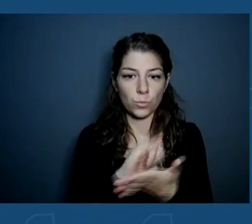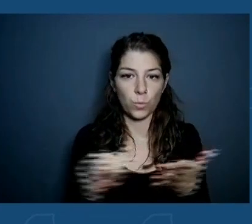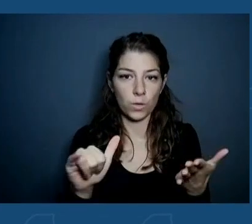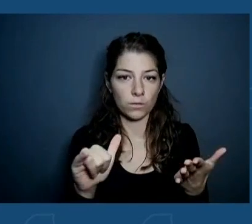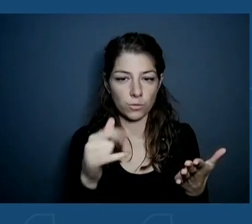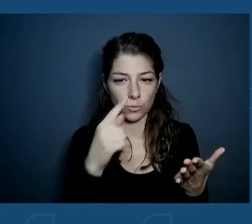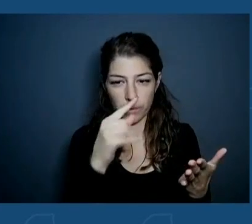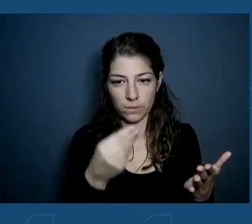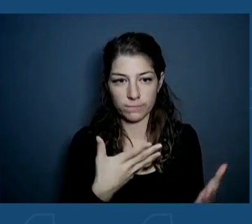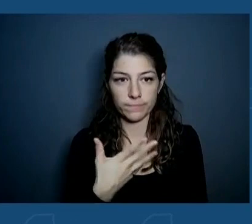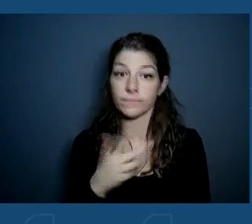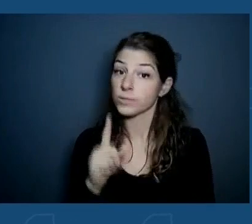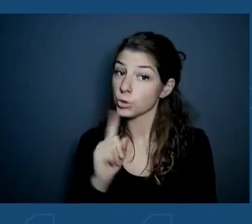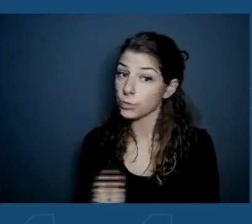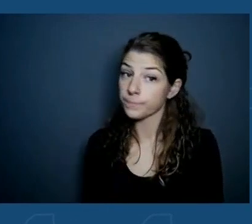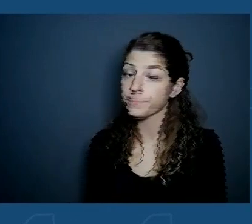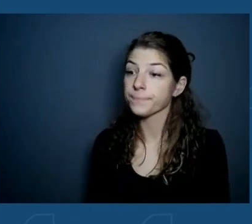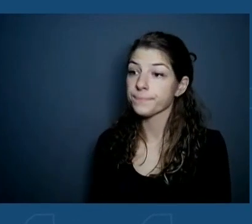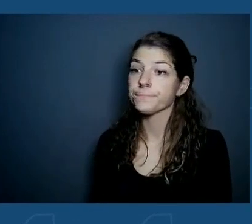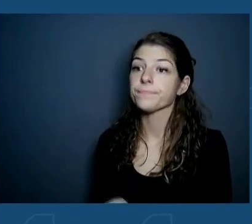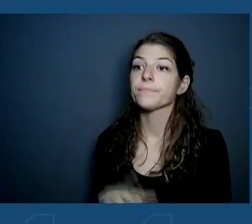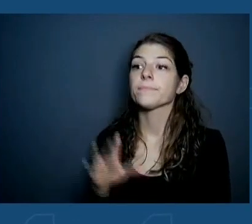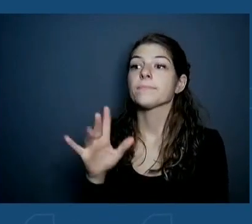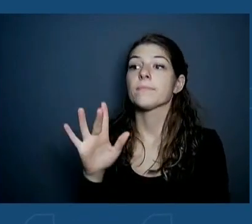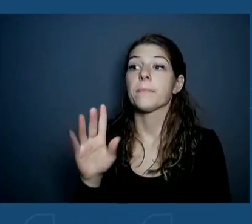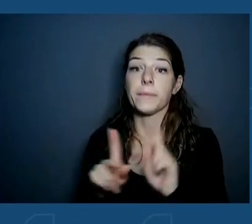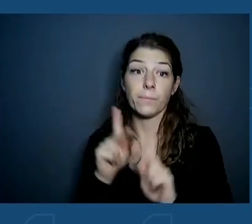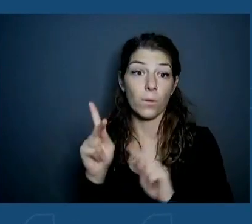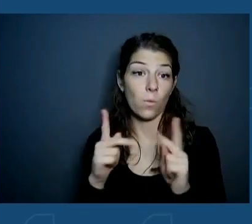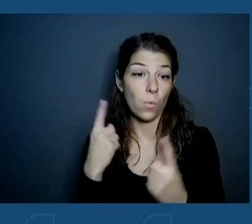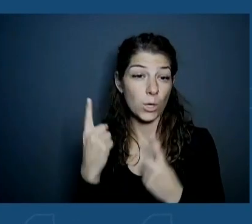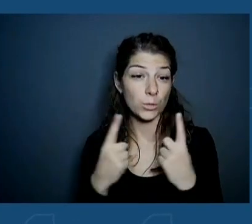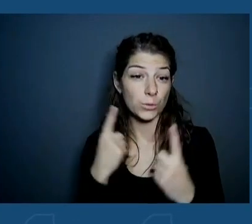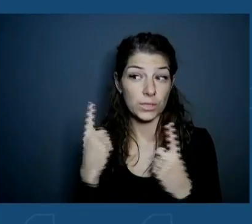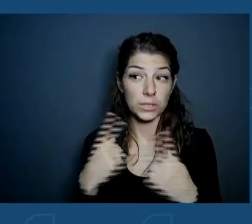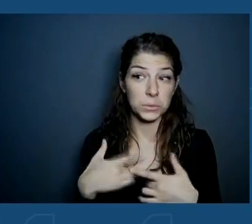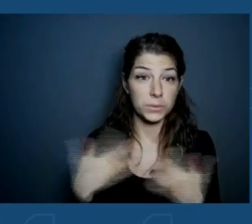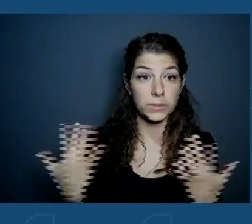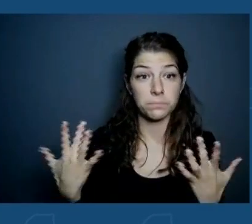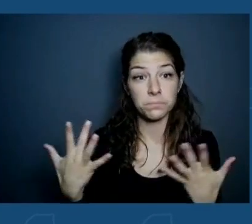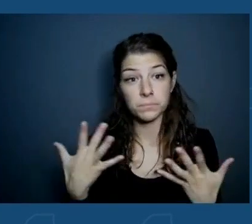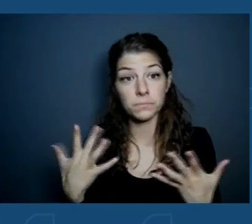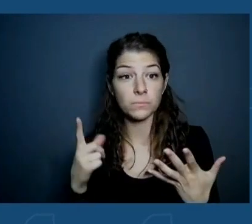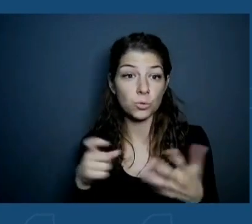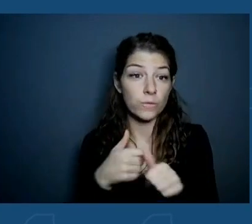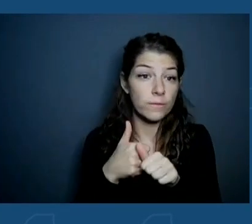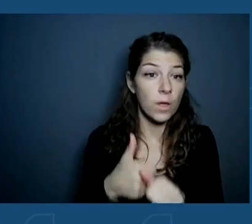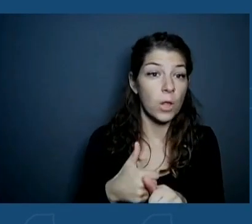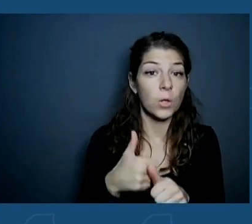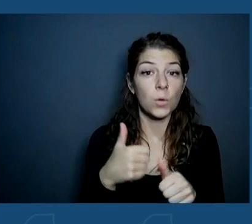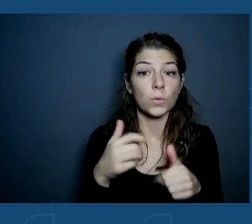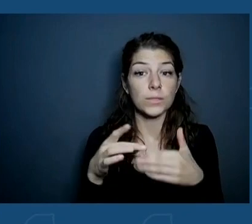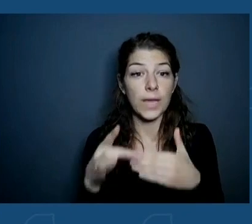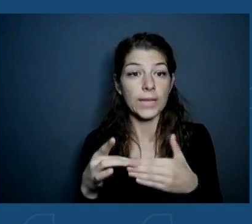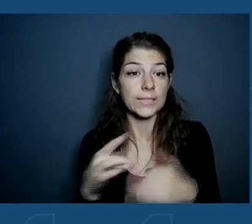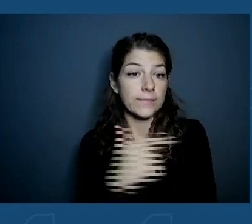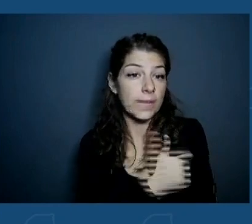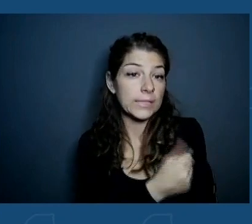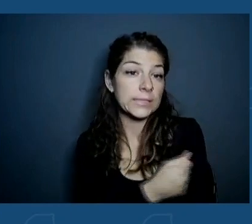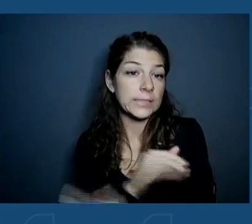THAT NOW. THE SECOND QUESTION I HAVE, A NUMBER OF HOSPITALIZATIONS SPECIFICALLY RIGHT NOW IN NEW